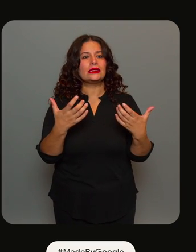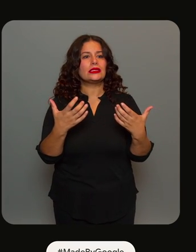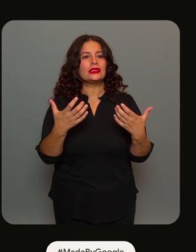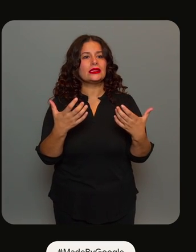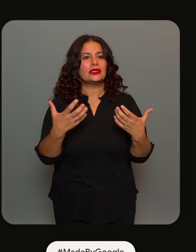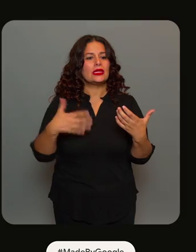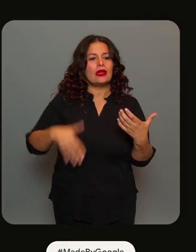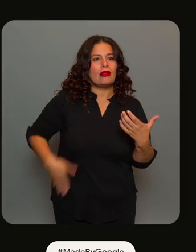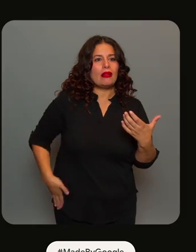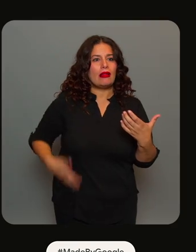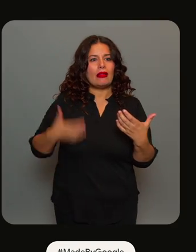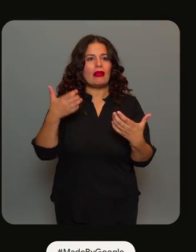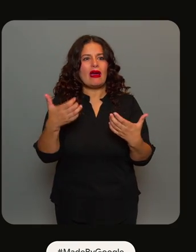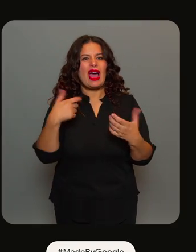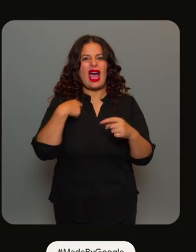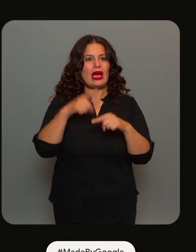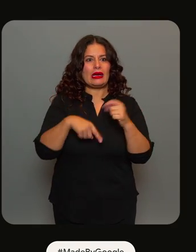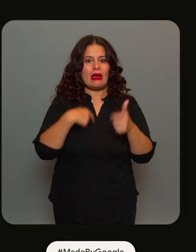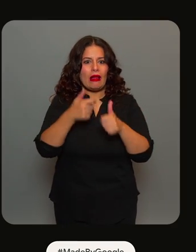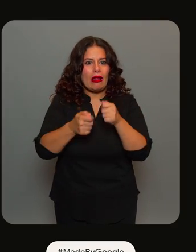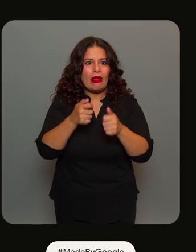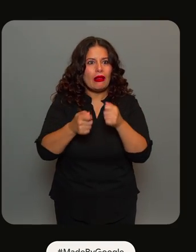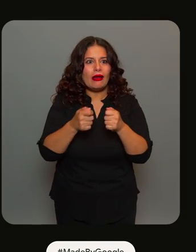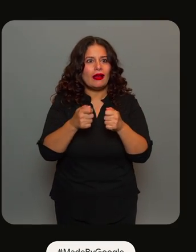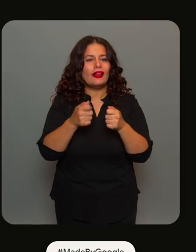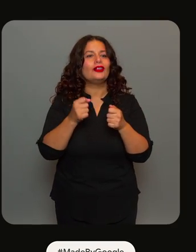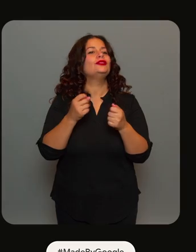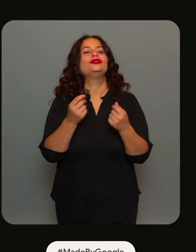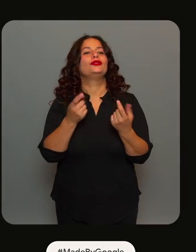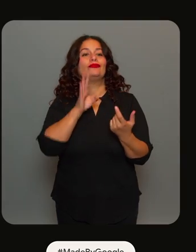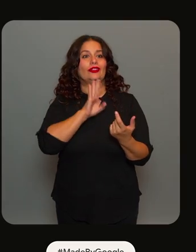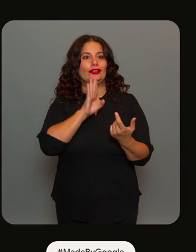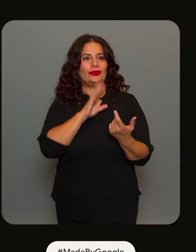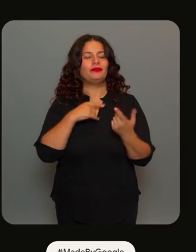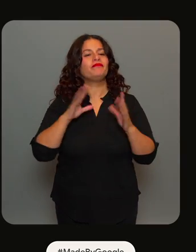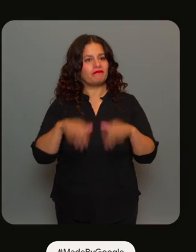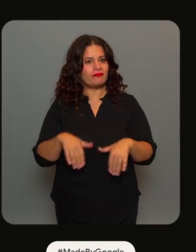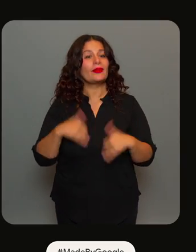quick text or look something up is a hassle. Here's where your voice comes in.